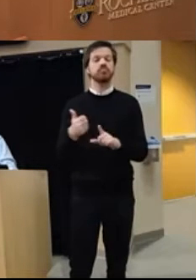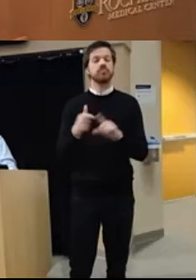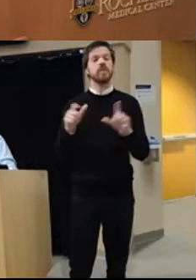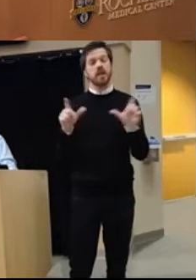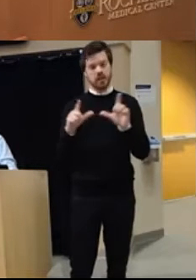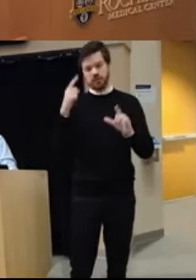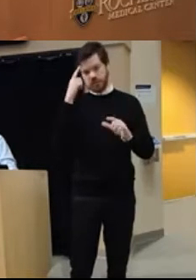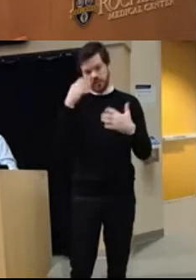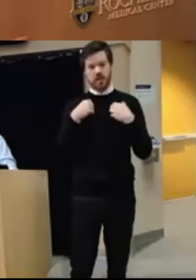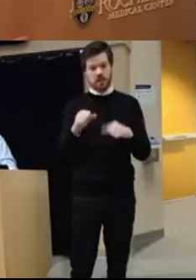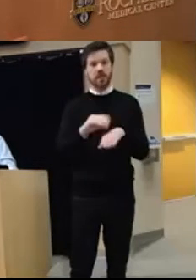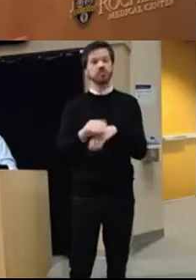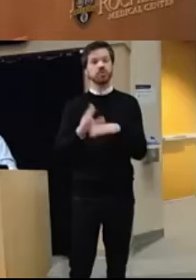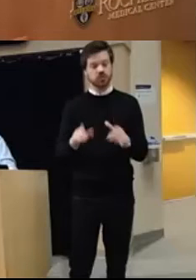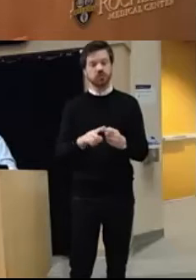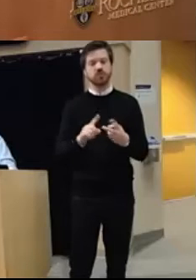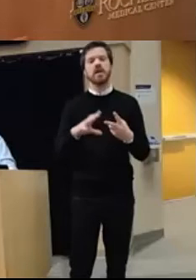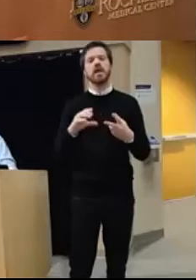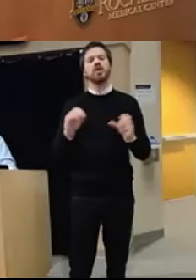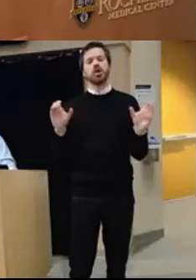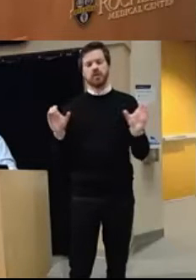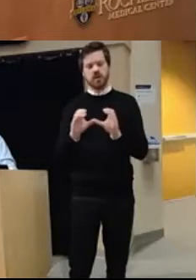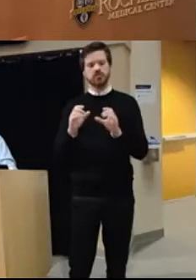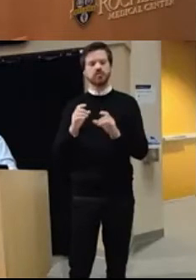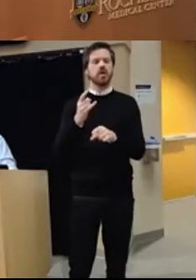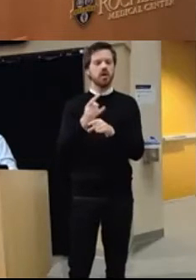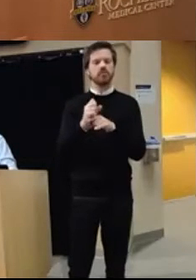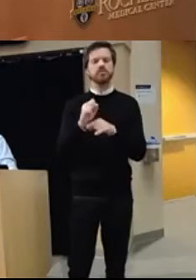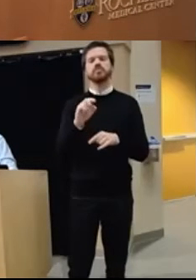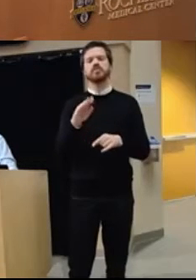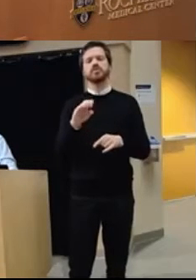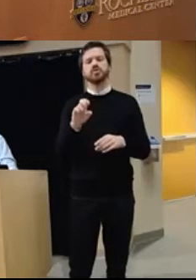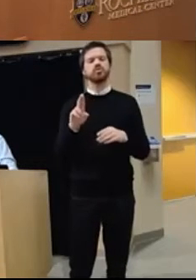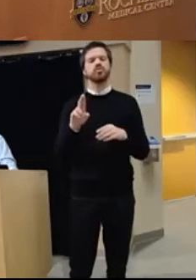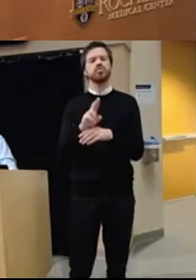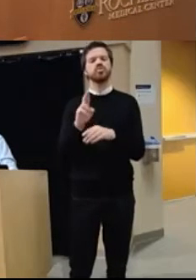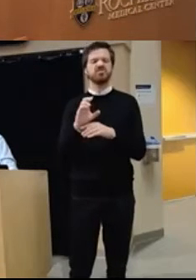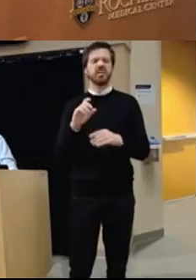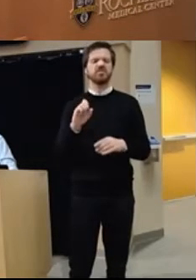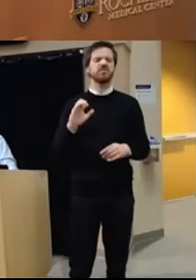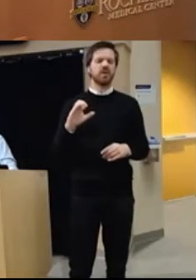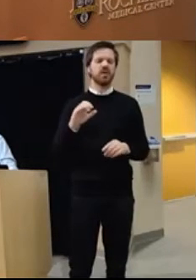health counselor and a credentialed alcoholism and substance abuse counselor KAC she's a